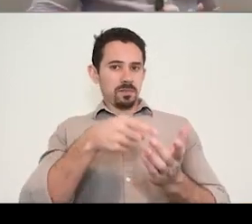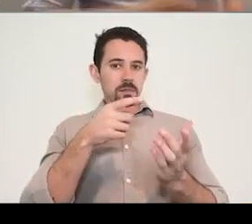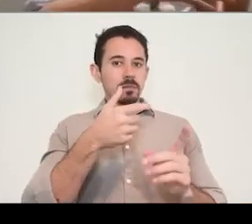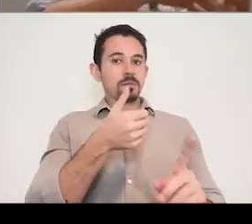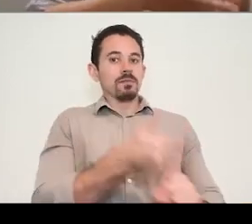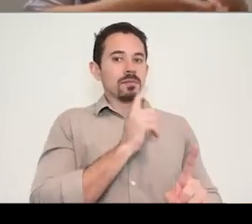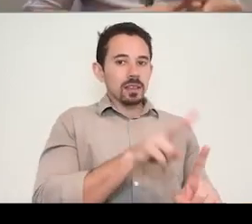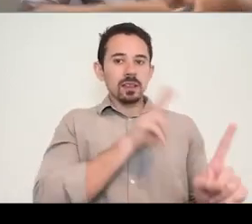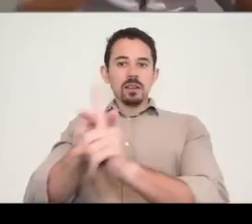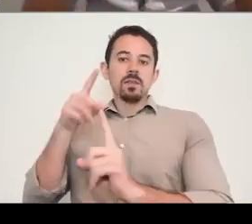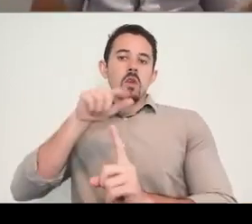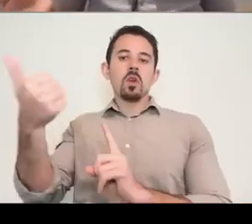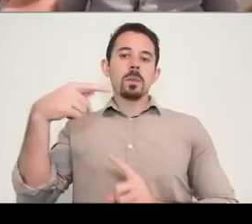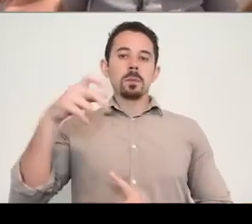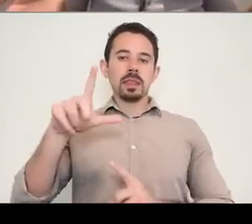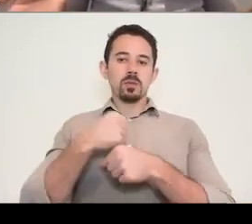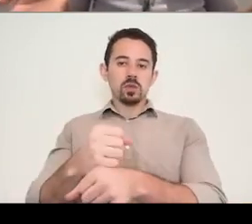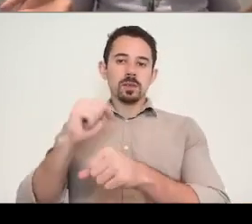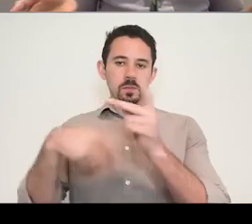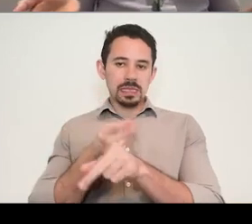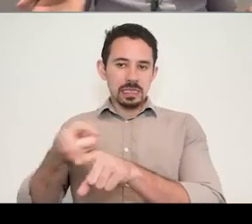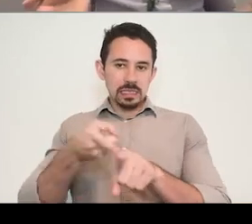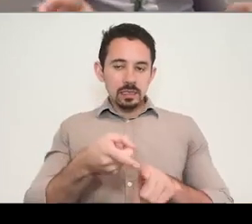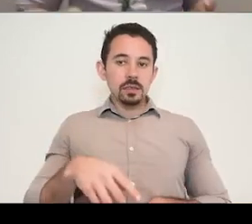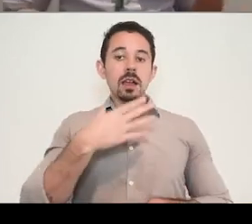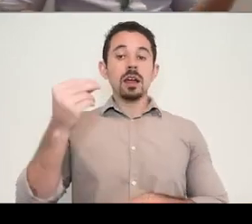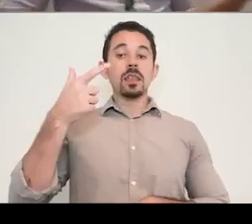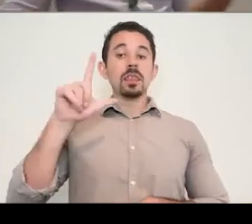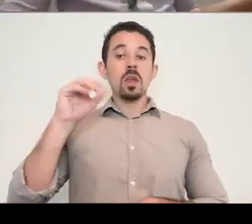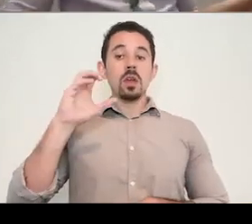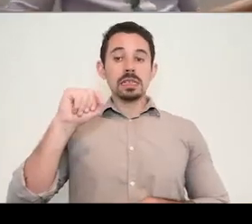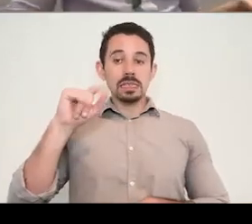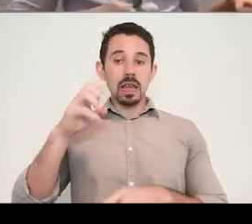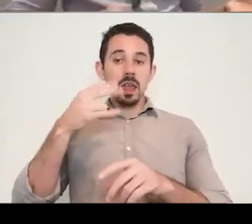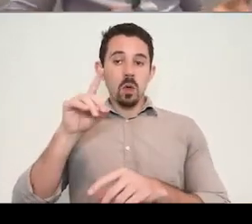are generalizable for other Pel producing species and glycoside hydrolases involved